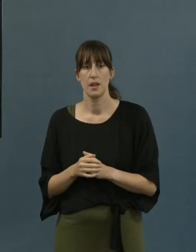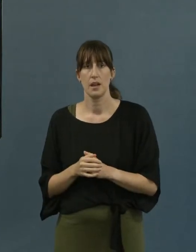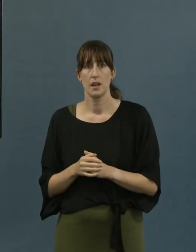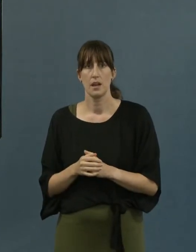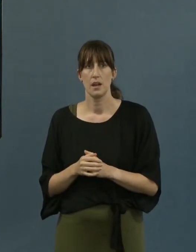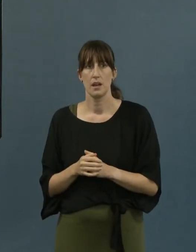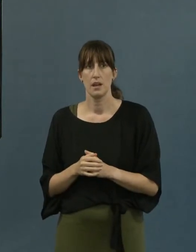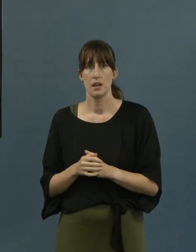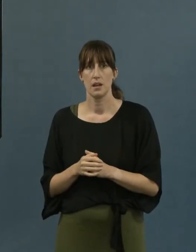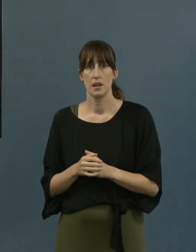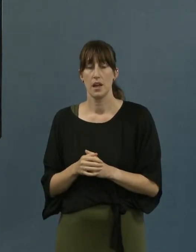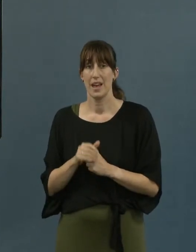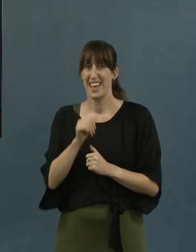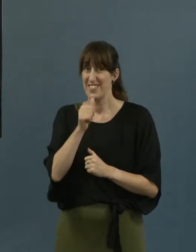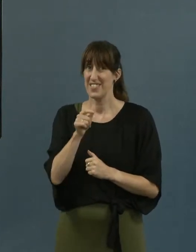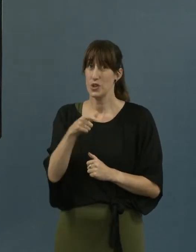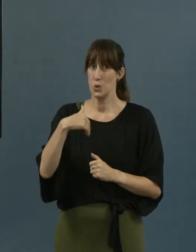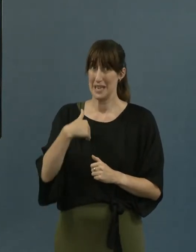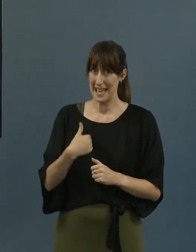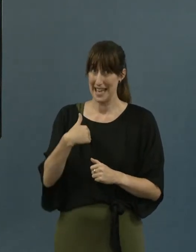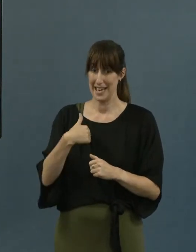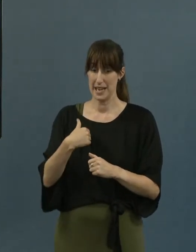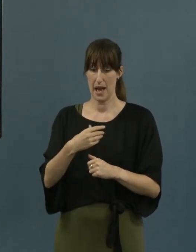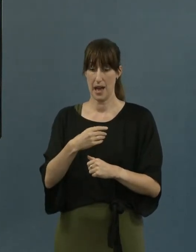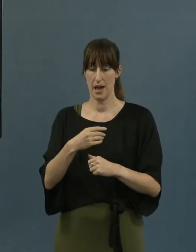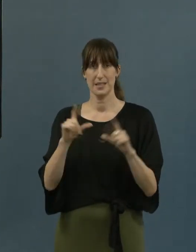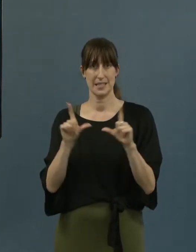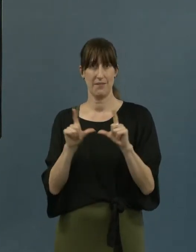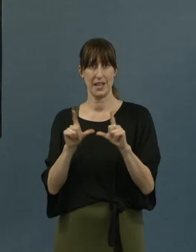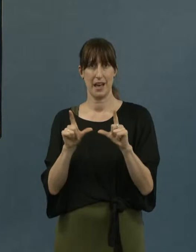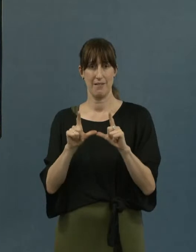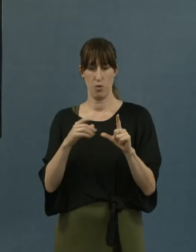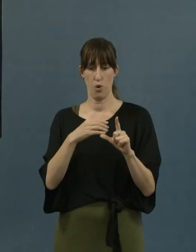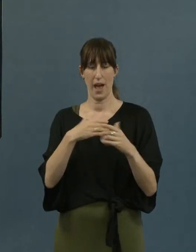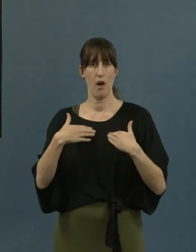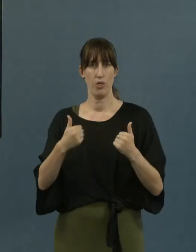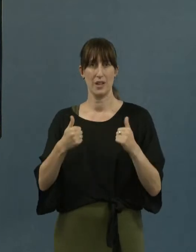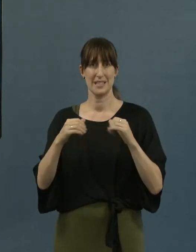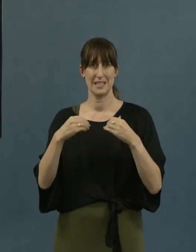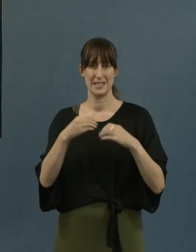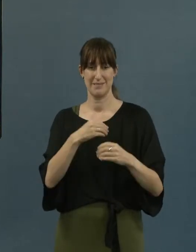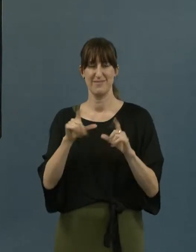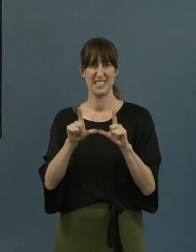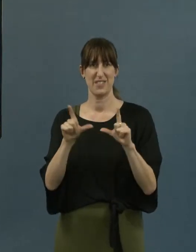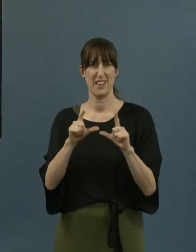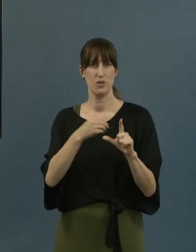certificates after COVID infection where really necessary. Where you've had to